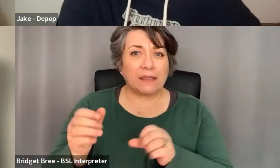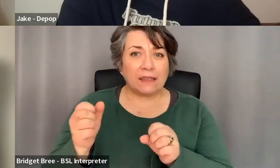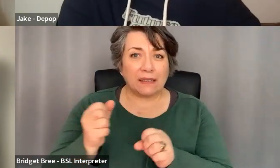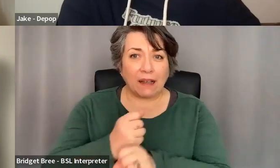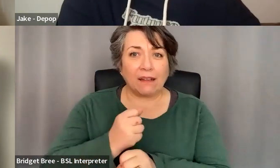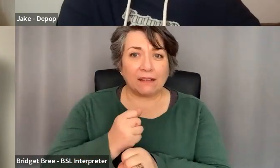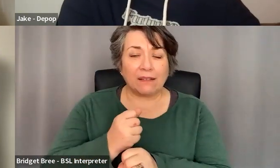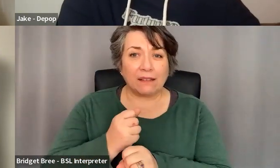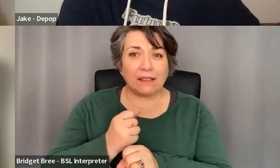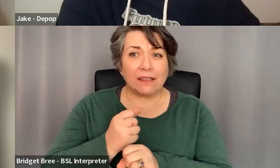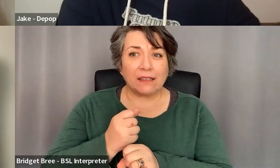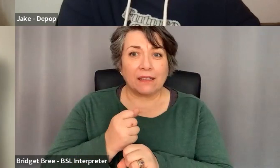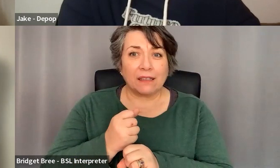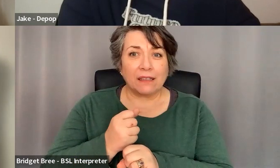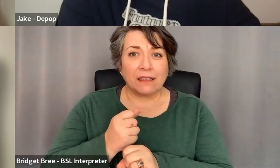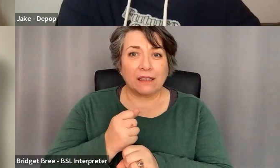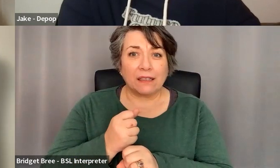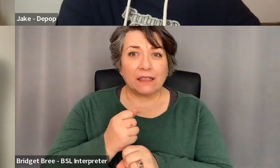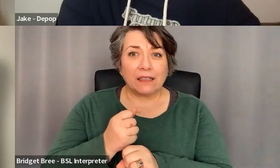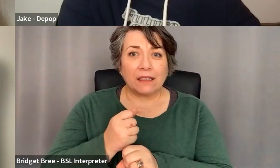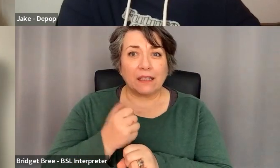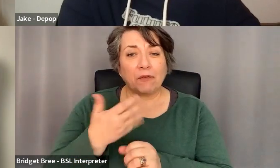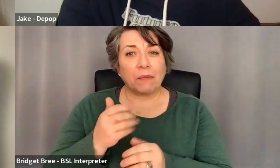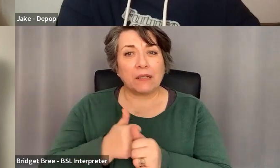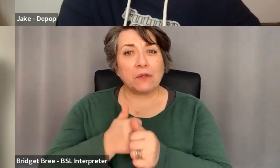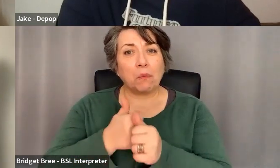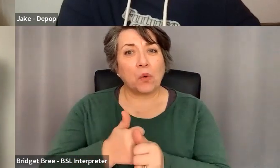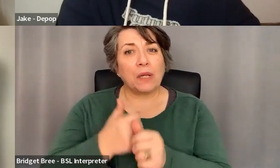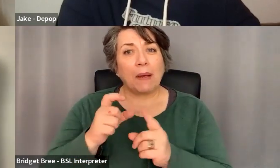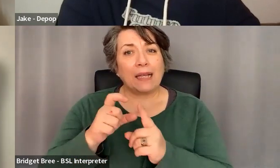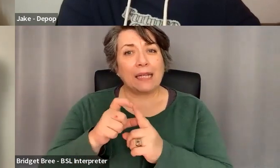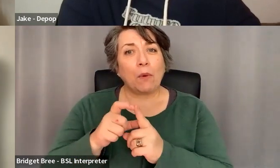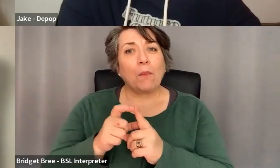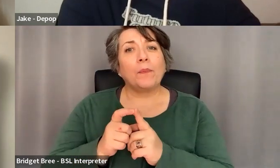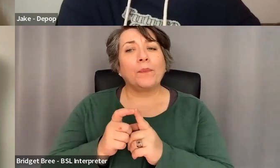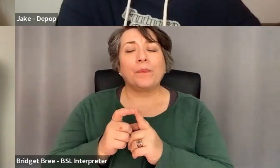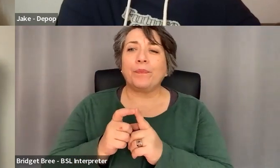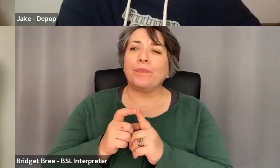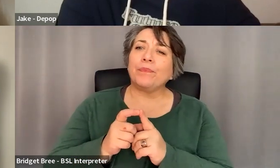by people that been supported by depot. Adjustments that have been put forward by people that have been supported by detop.